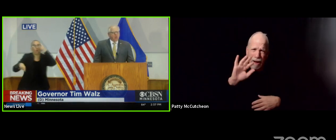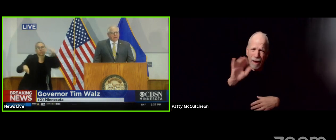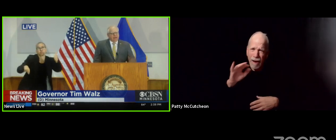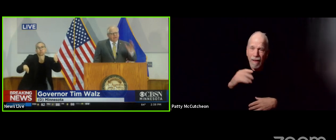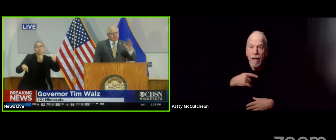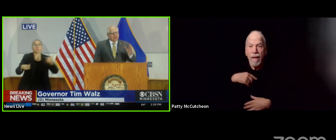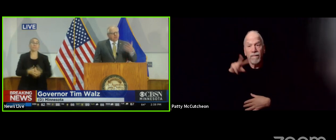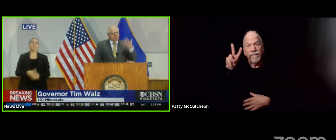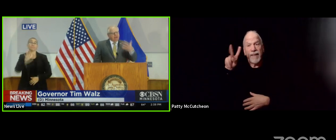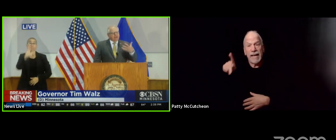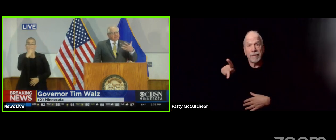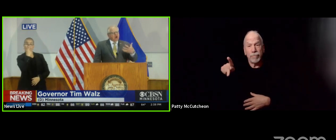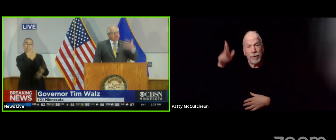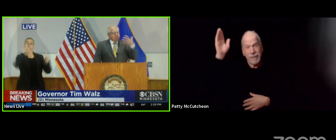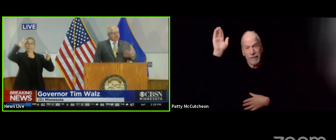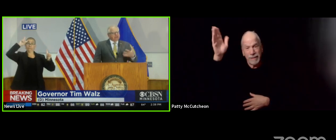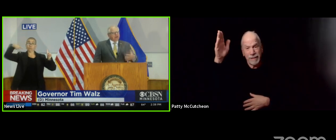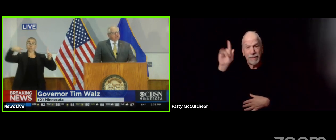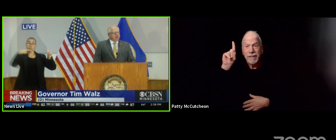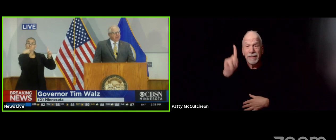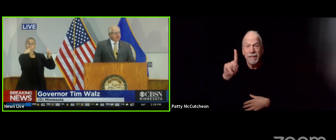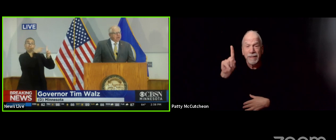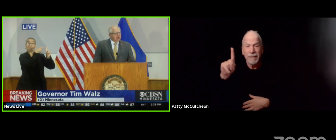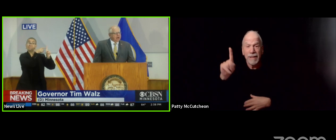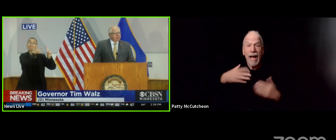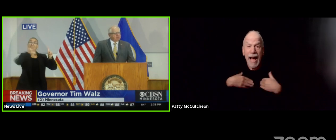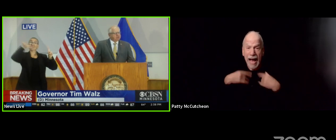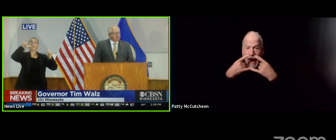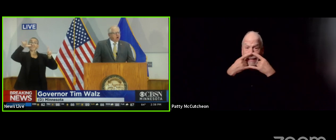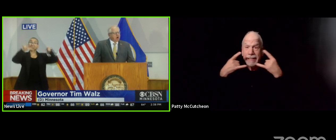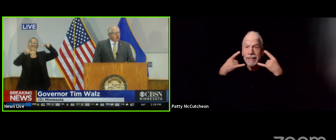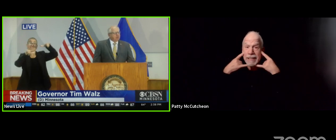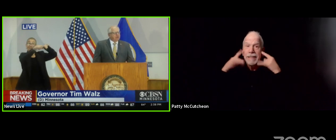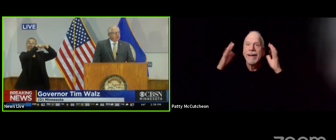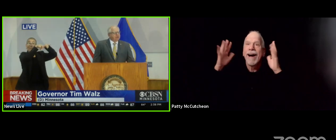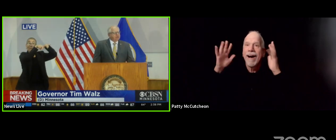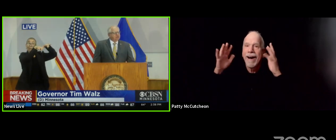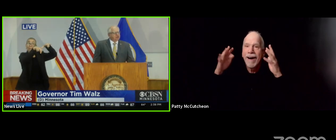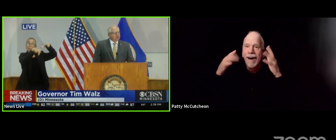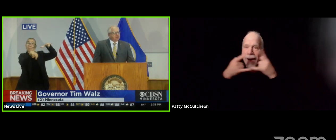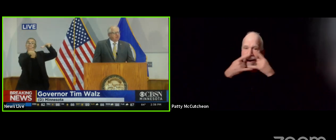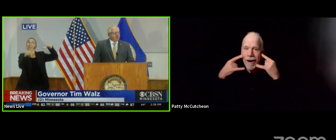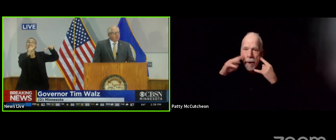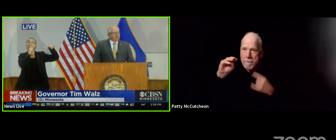WALK DOWN THE STEPS WITH A MASK ON, INTO ARIZONA. JUST RECALL THAT JUST A LITTLE OVER A MONTH